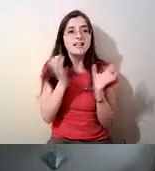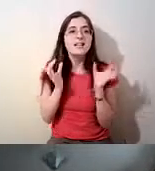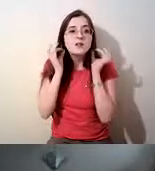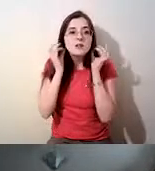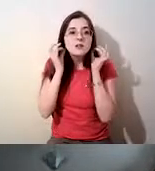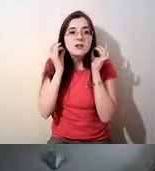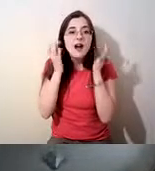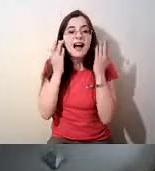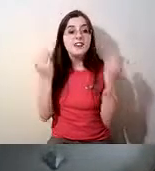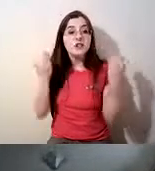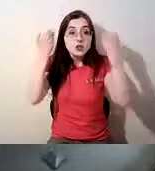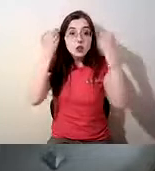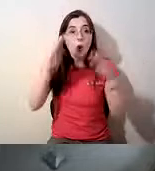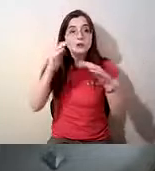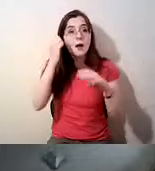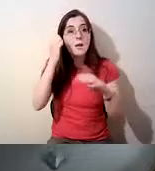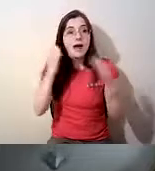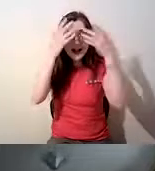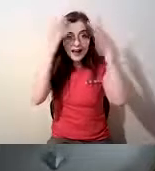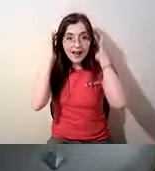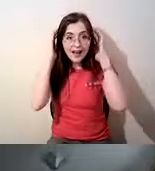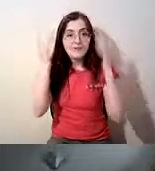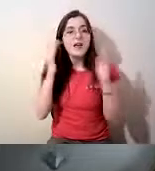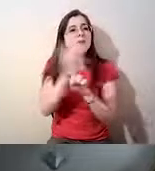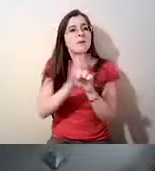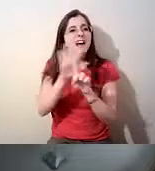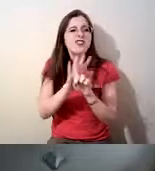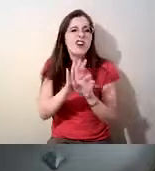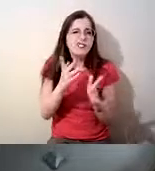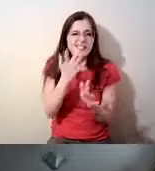and the background is green grass that i put on a virtual background apologies